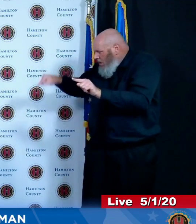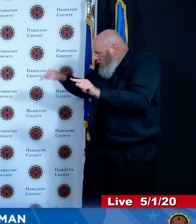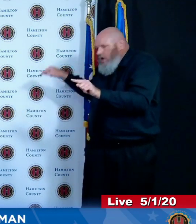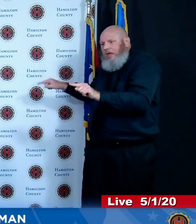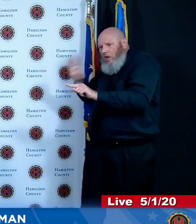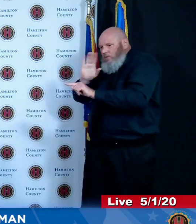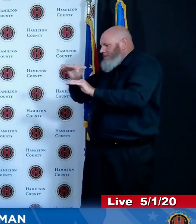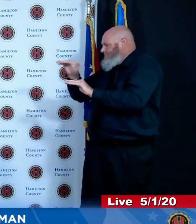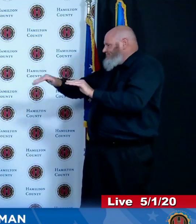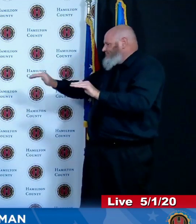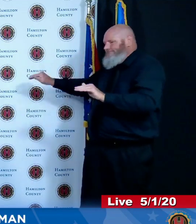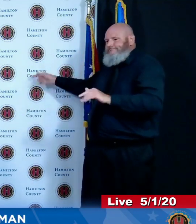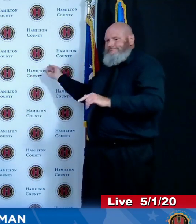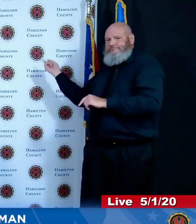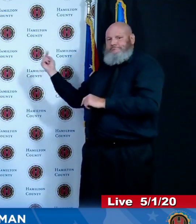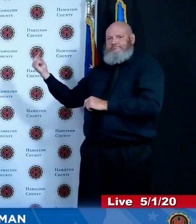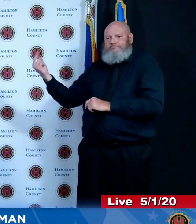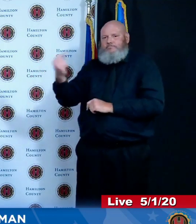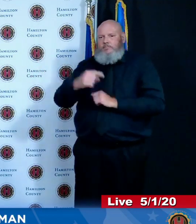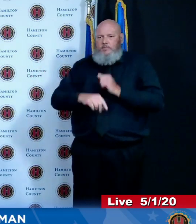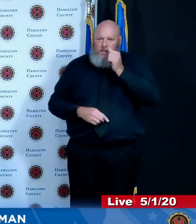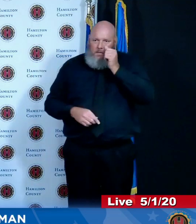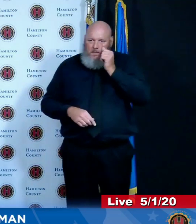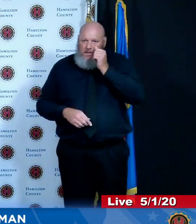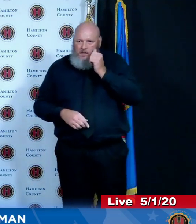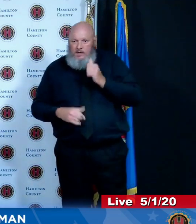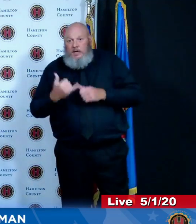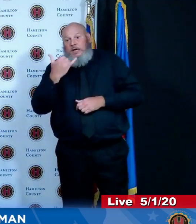actually only impacted three additional employees those employees have been